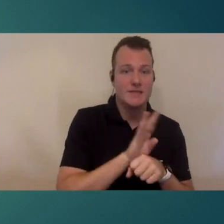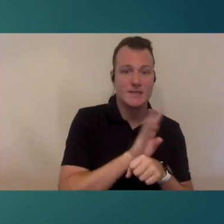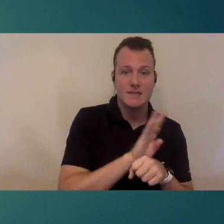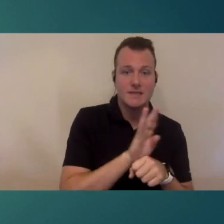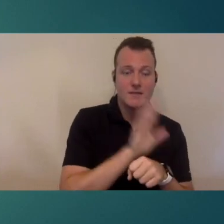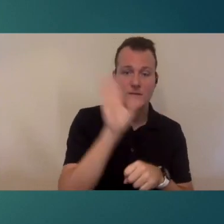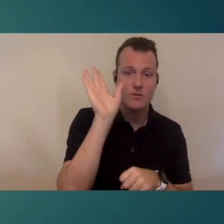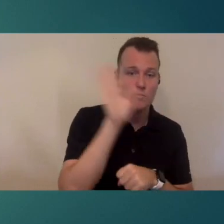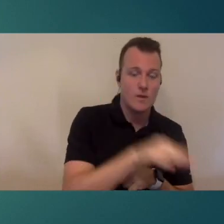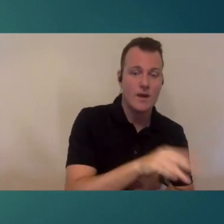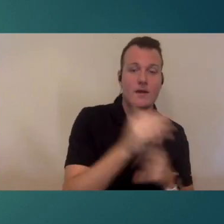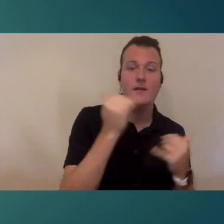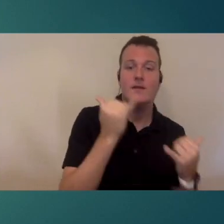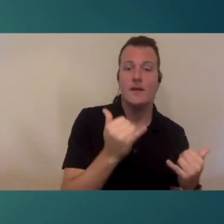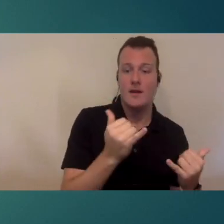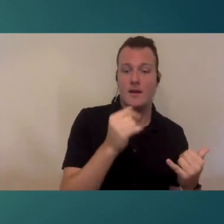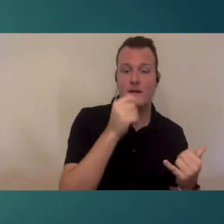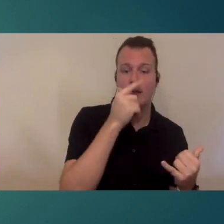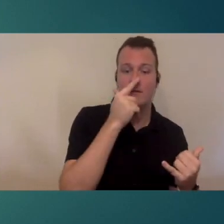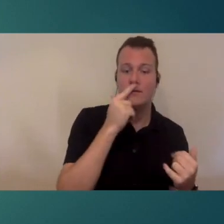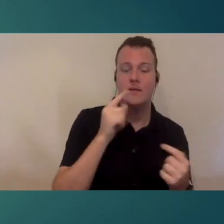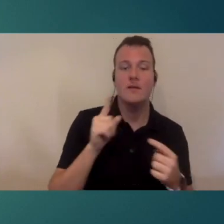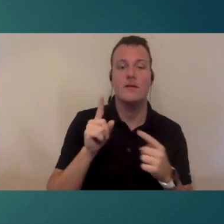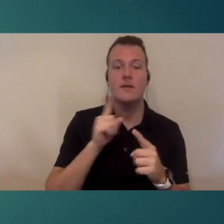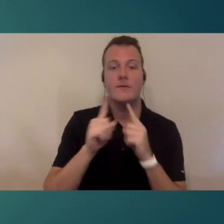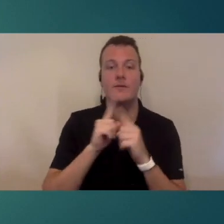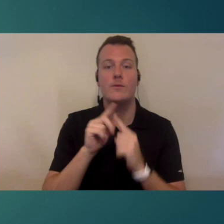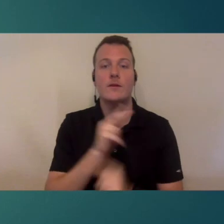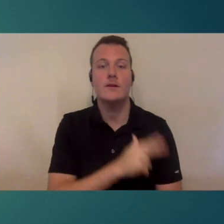private practice, and you're coming out and interviewing at a hospital-based